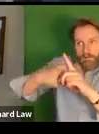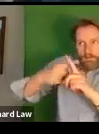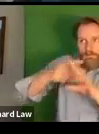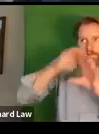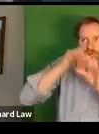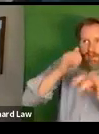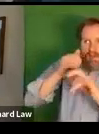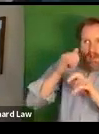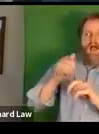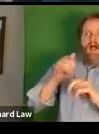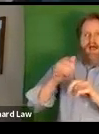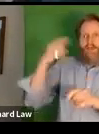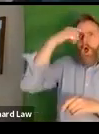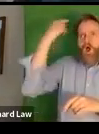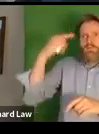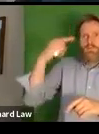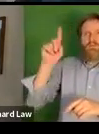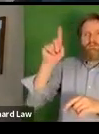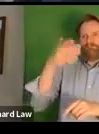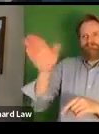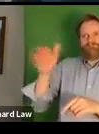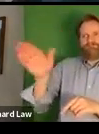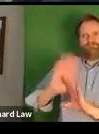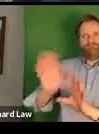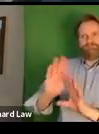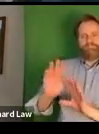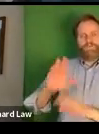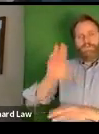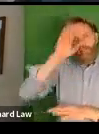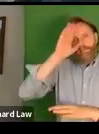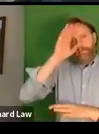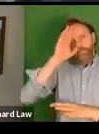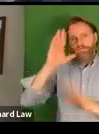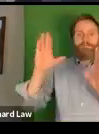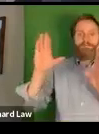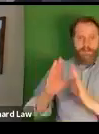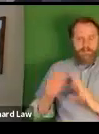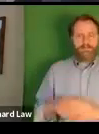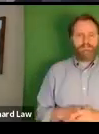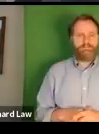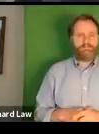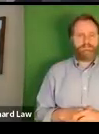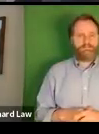of their potential dangers and on top of that with the risk assessments we will